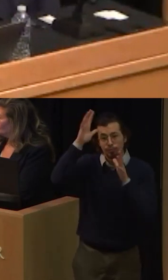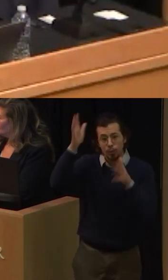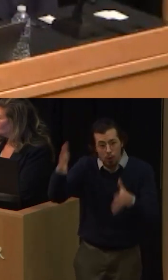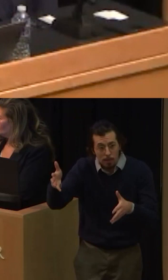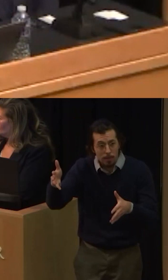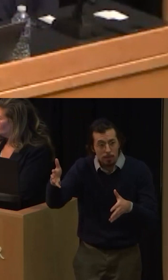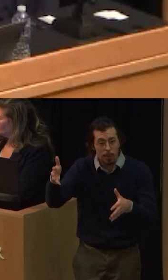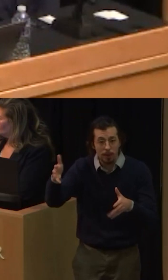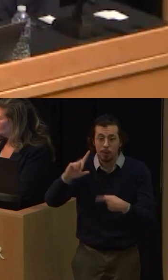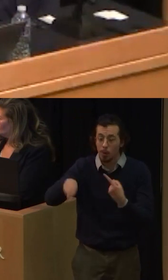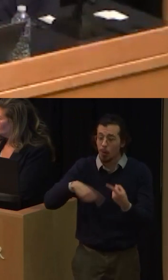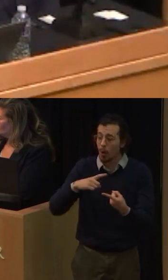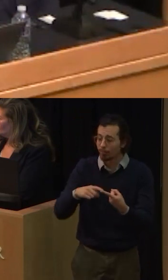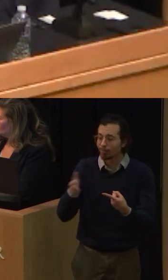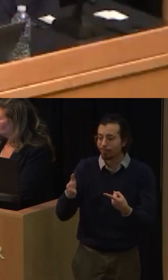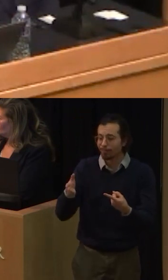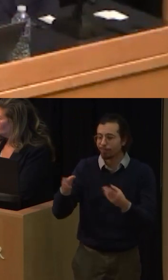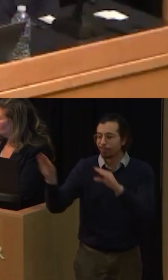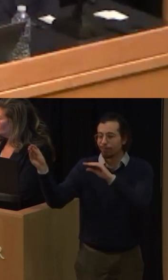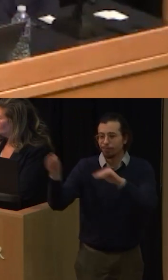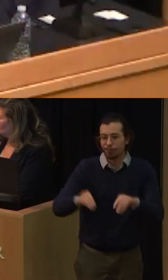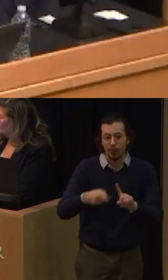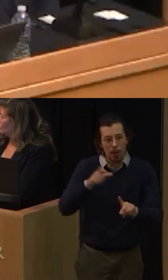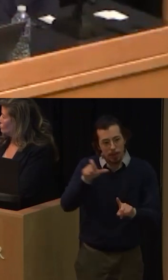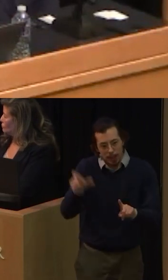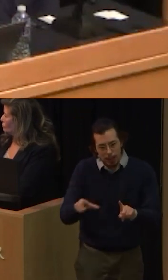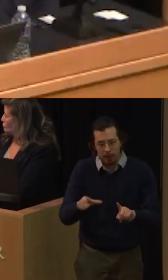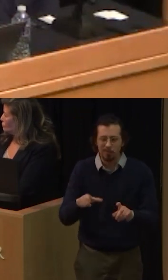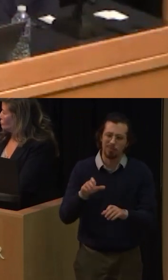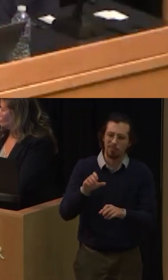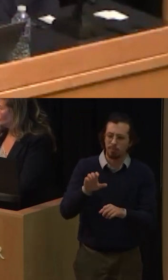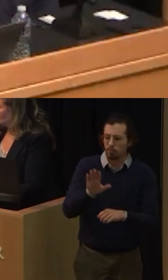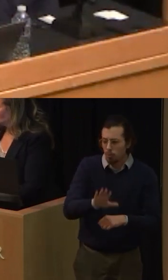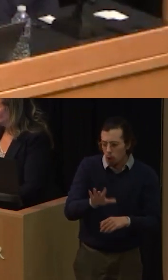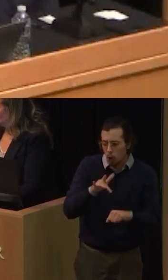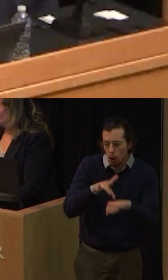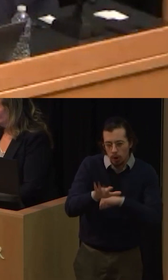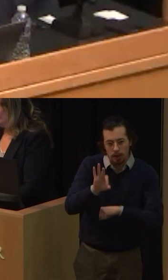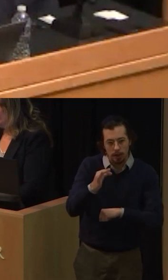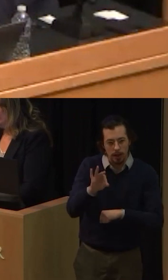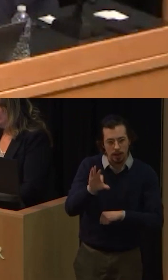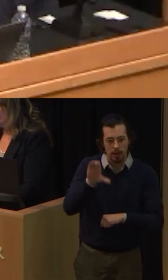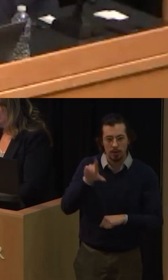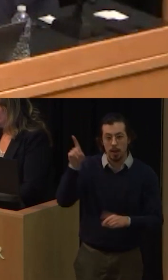when they came over from Italy in the early 1900s, bought a house at 192 Bay Street